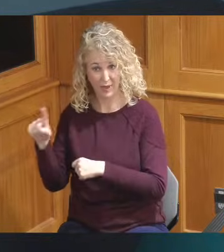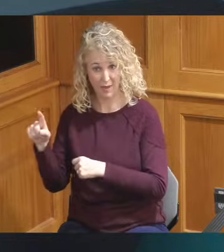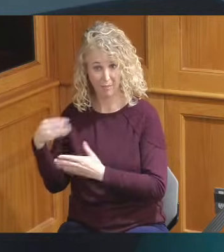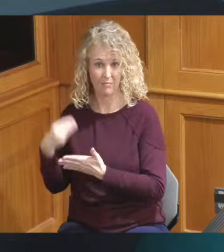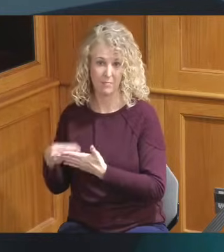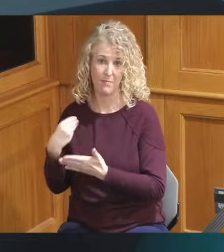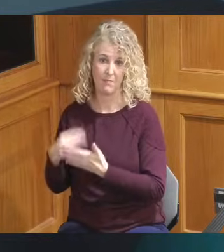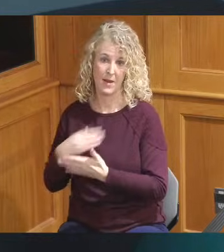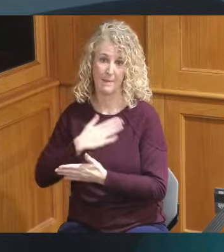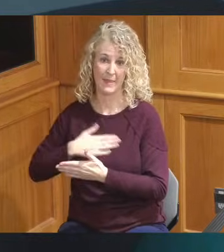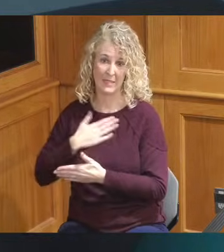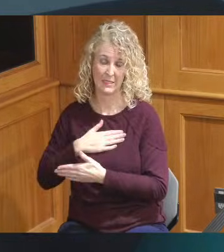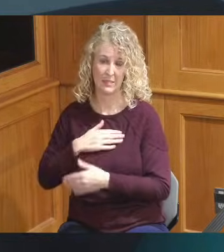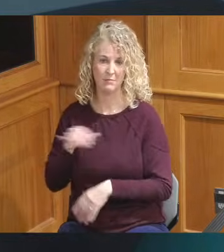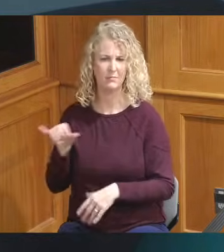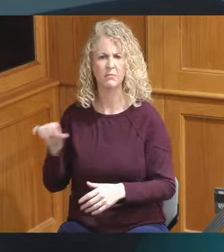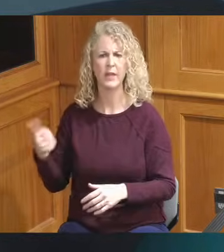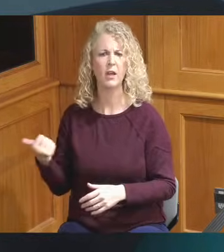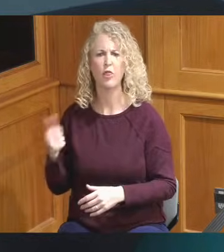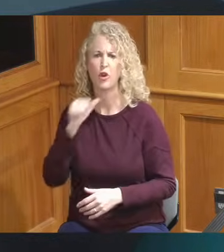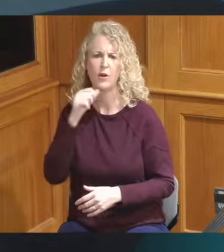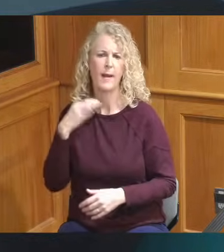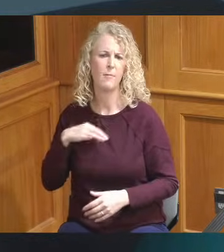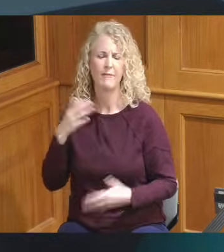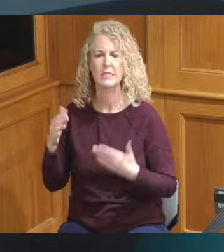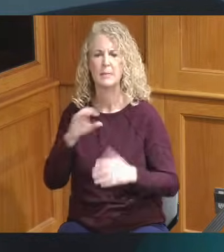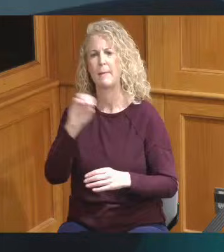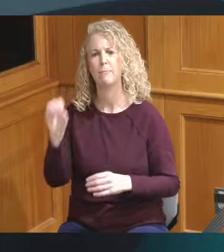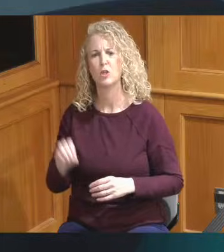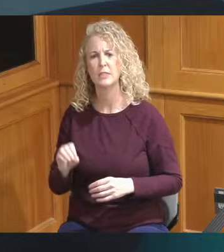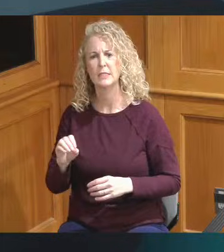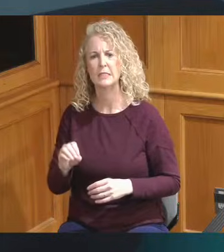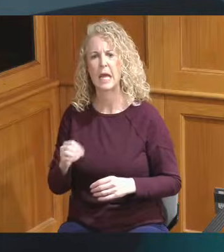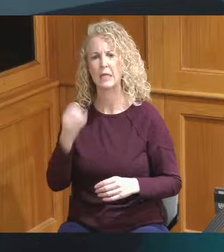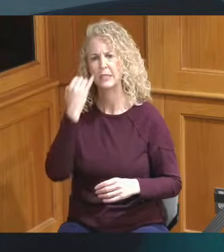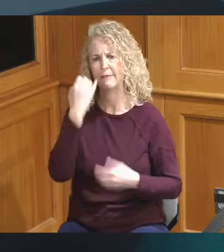can do it like they do other nonprofits. There's a percentage for office space. There's a percentage